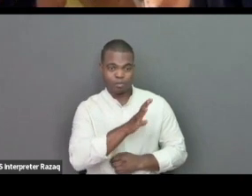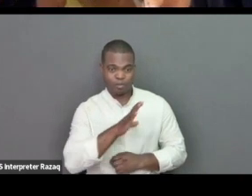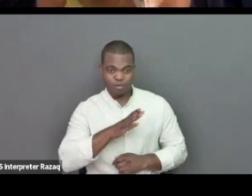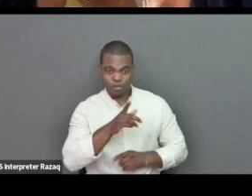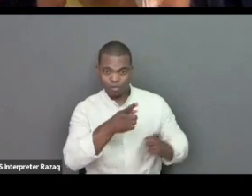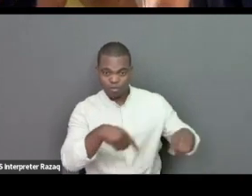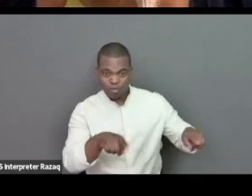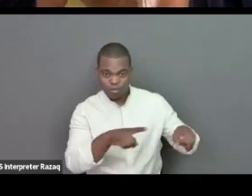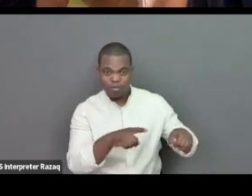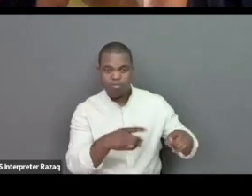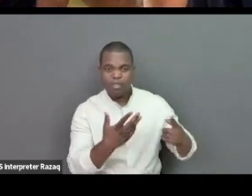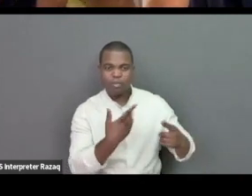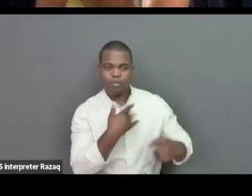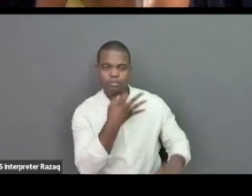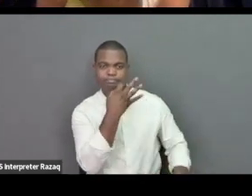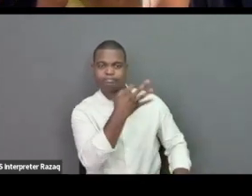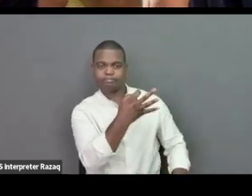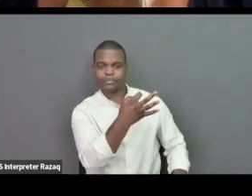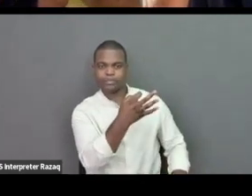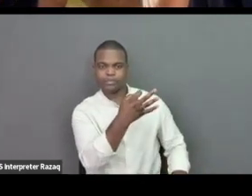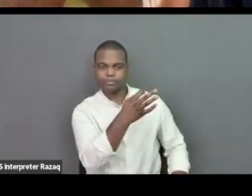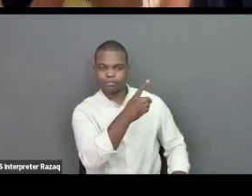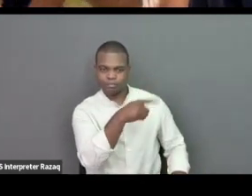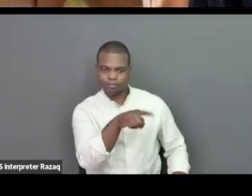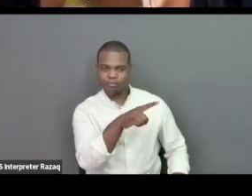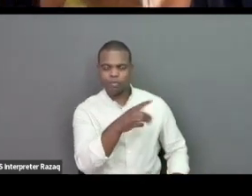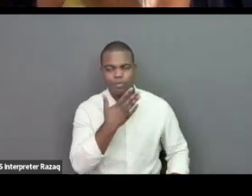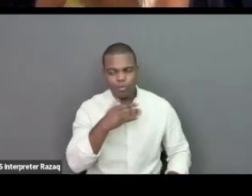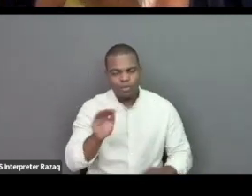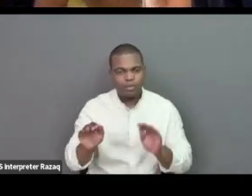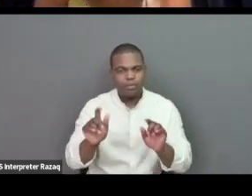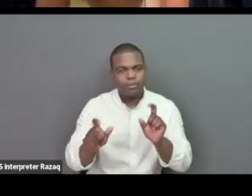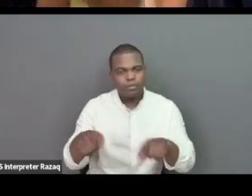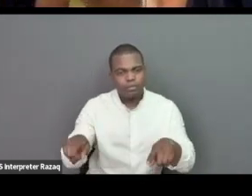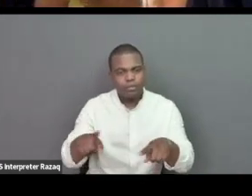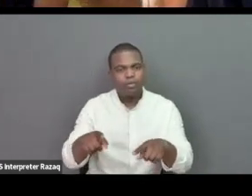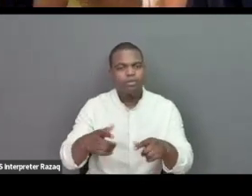that is the only kind of proof we have that this is still an issue. But all